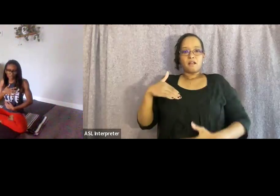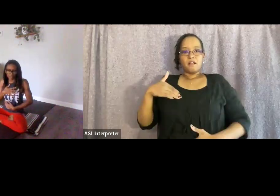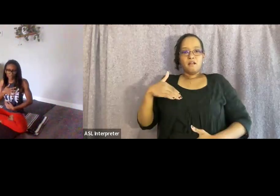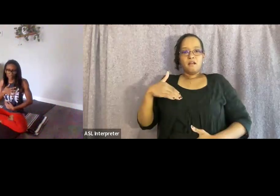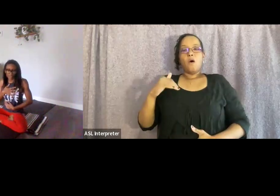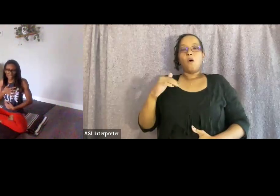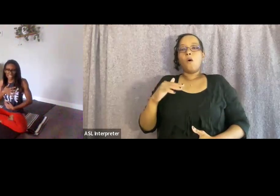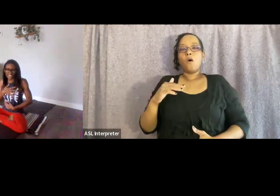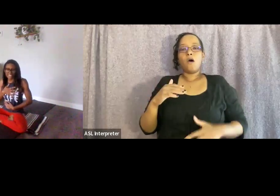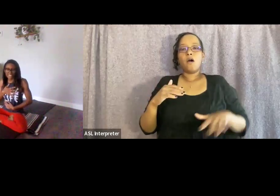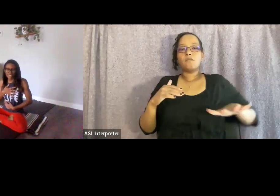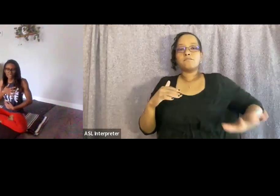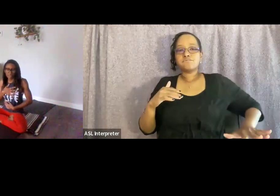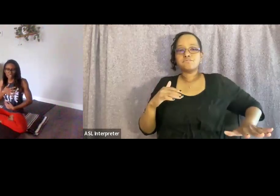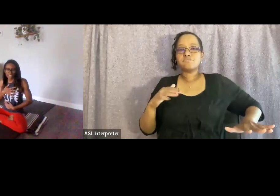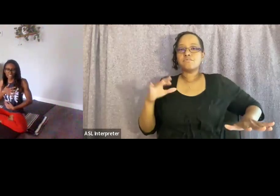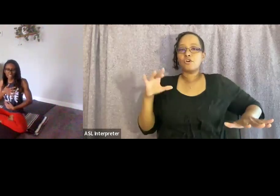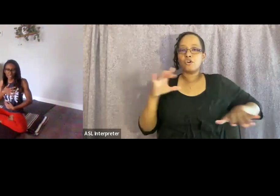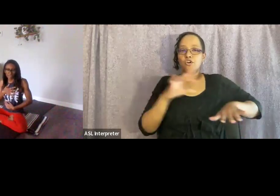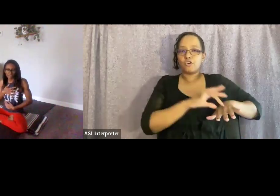And then send the breath there.